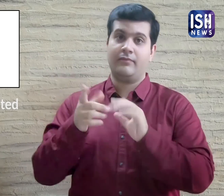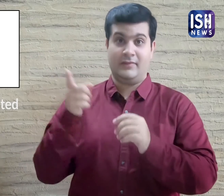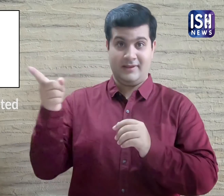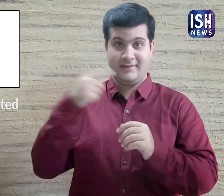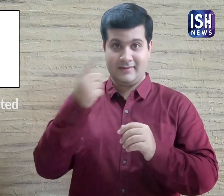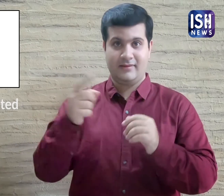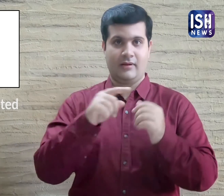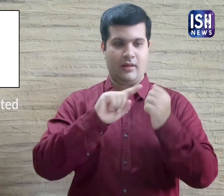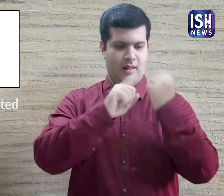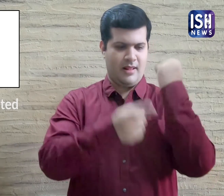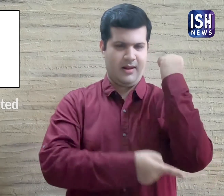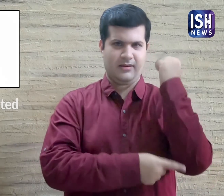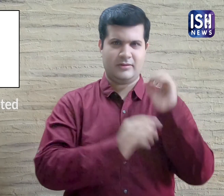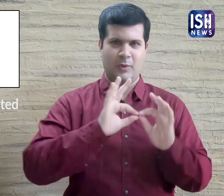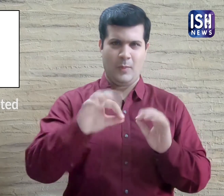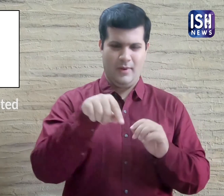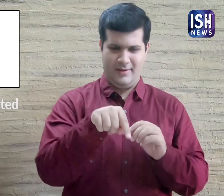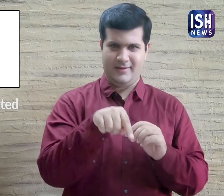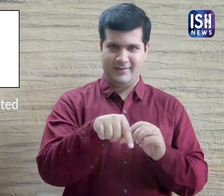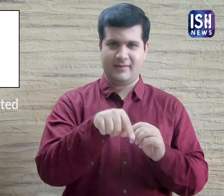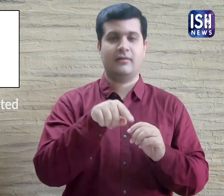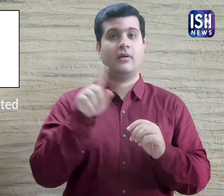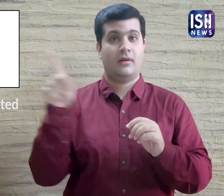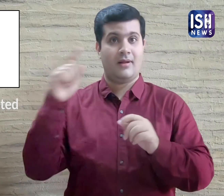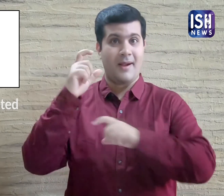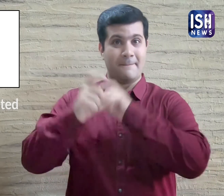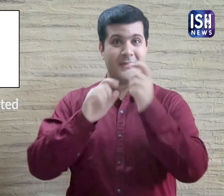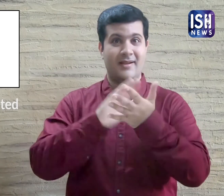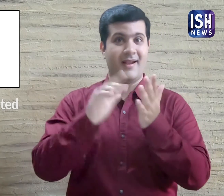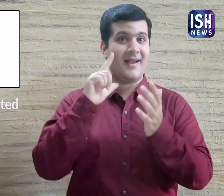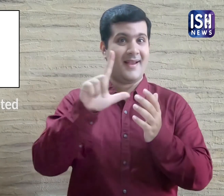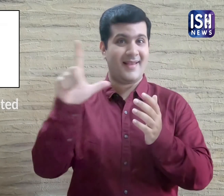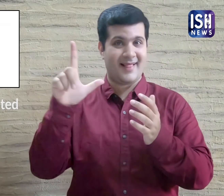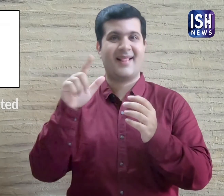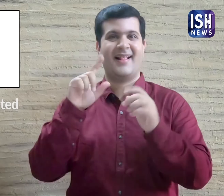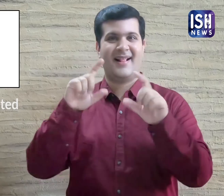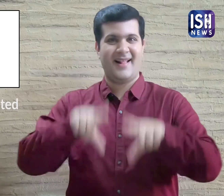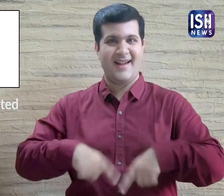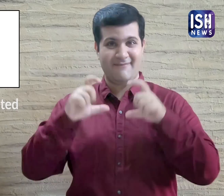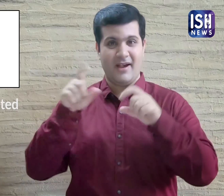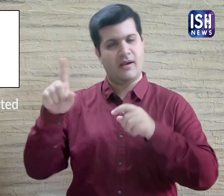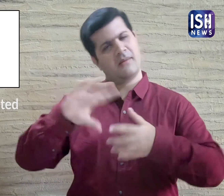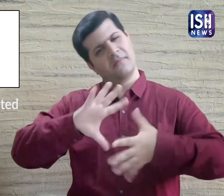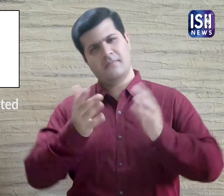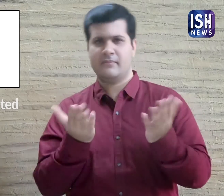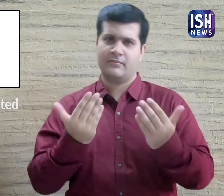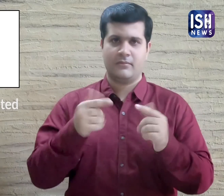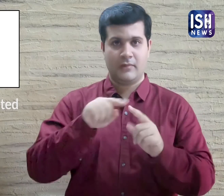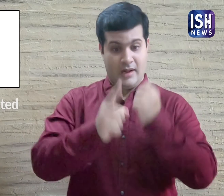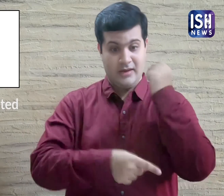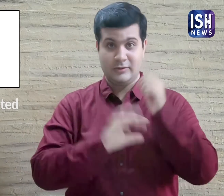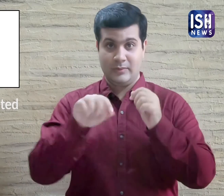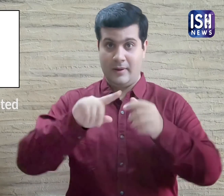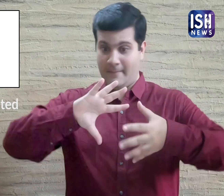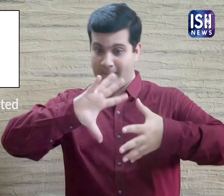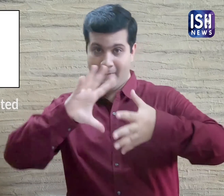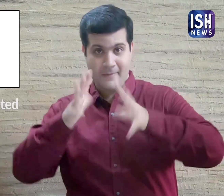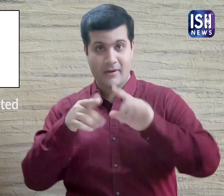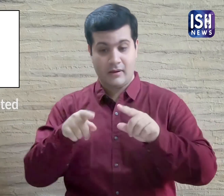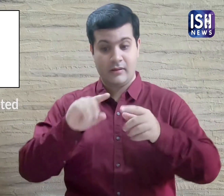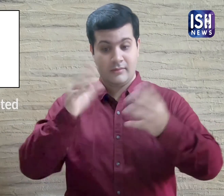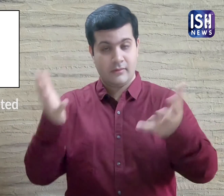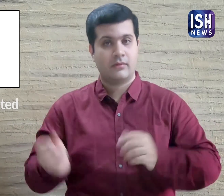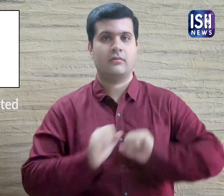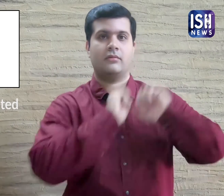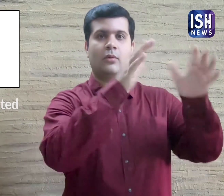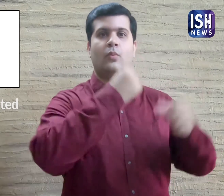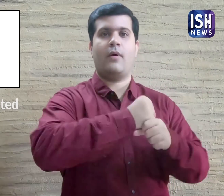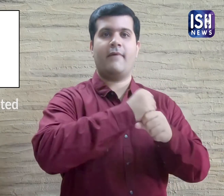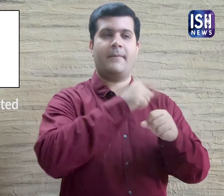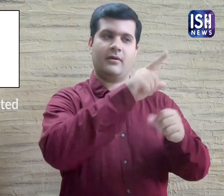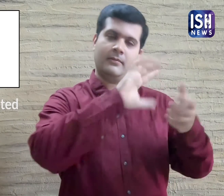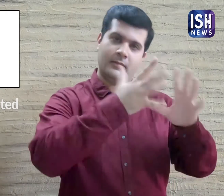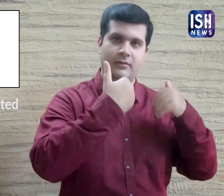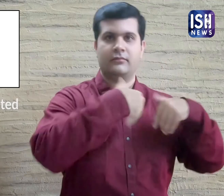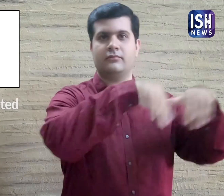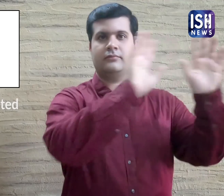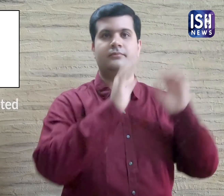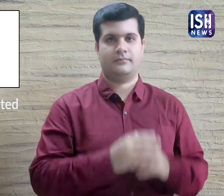HLL Lifecare Limited will start manufacturing may be able to deliver some to the government by the end of the week.